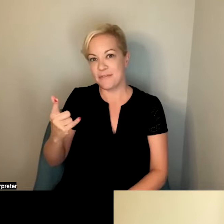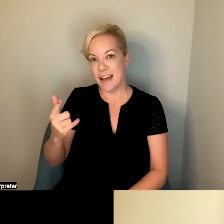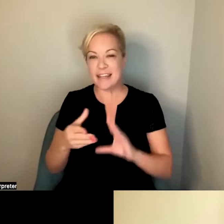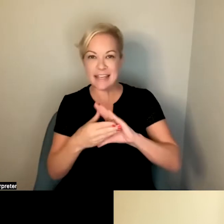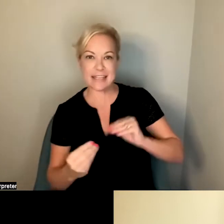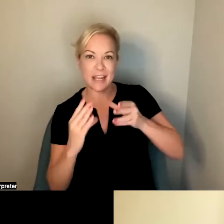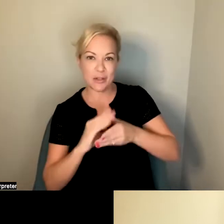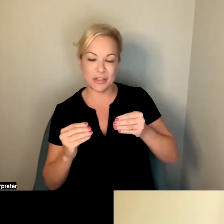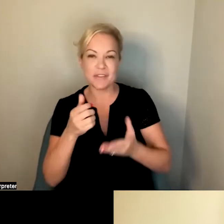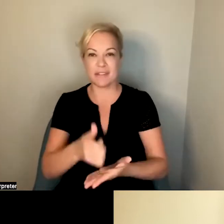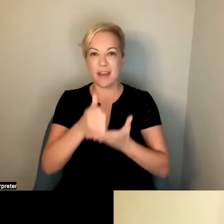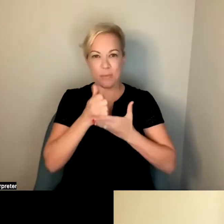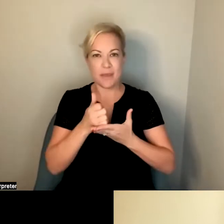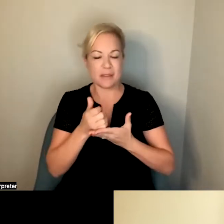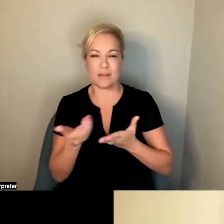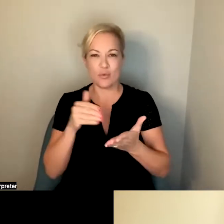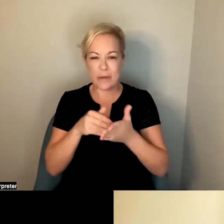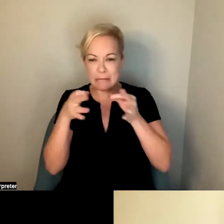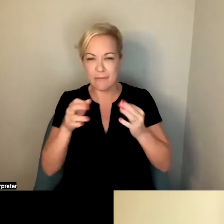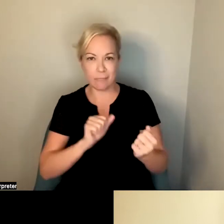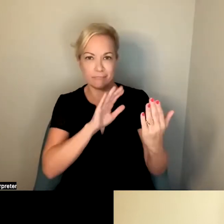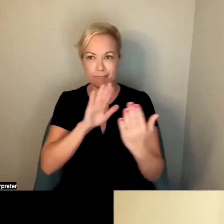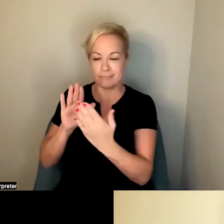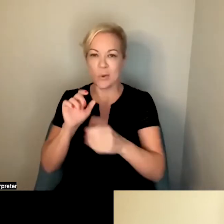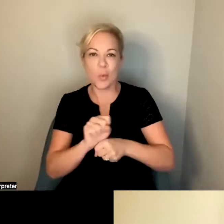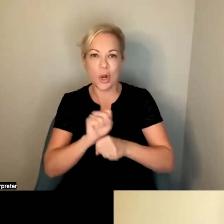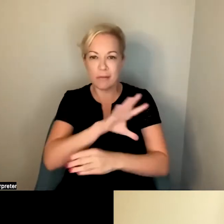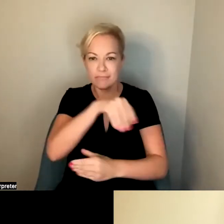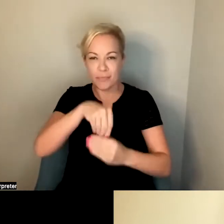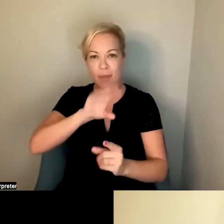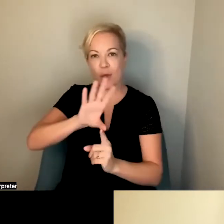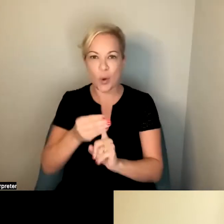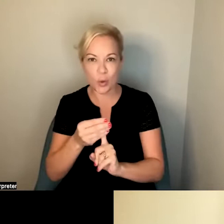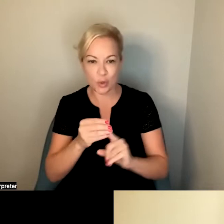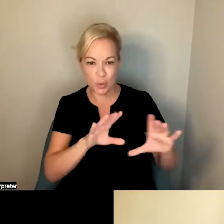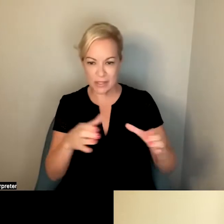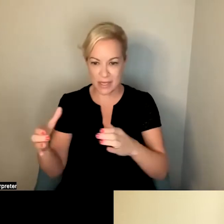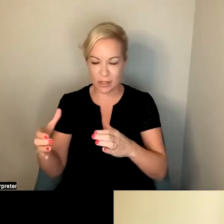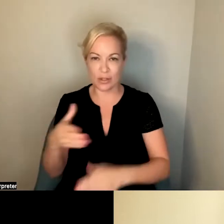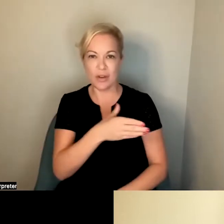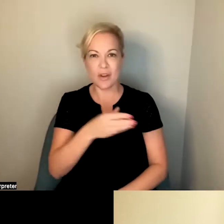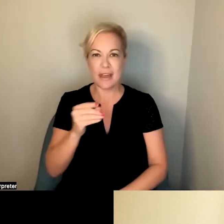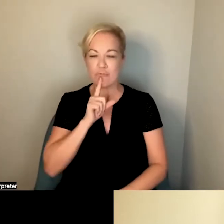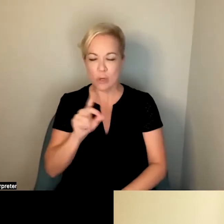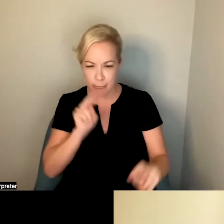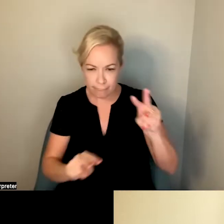within the cultural sector, presenting fresh ideas about the pressing issues of our time and in many